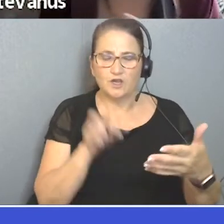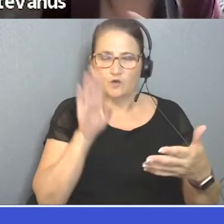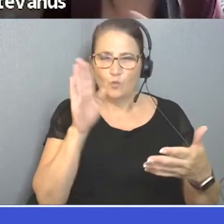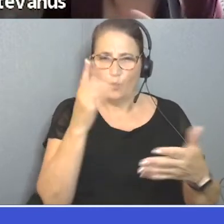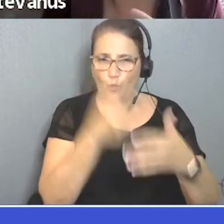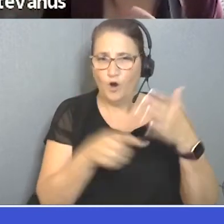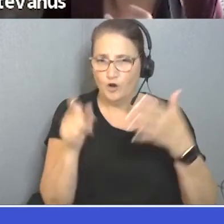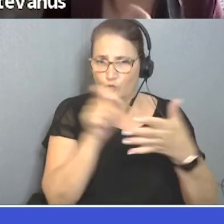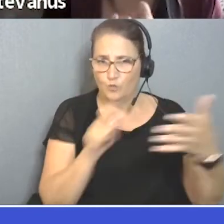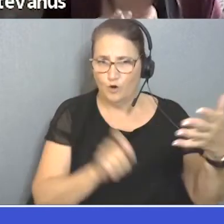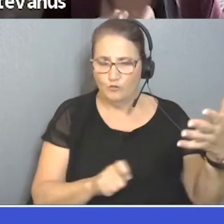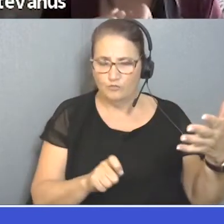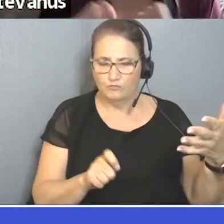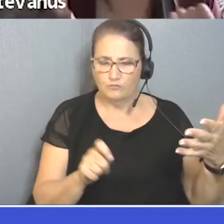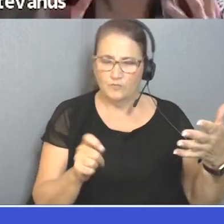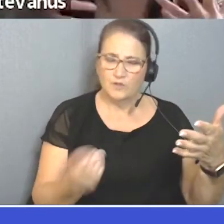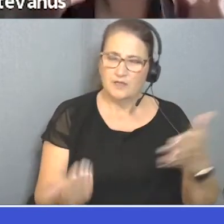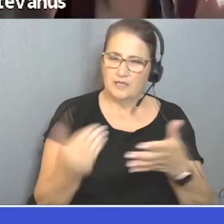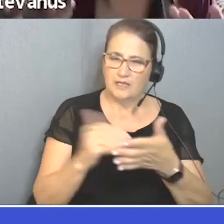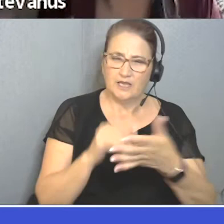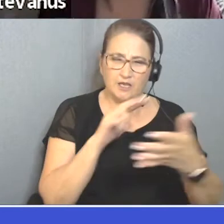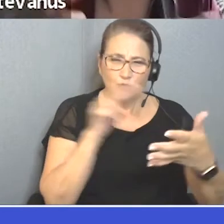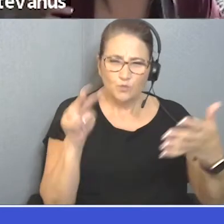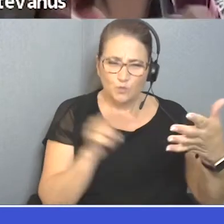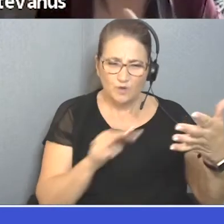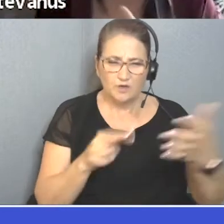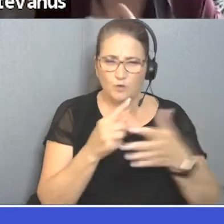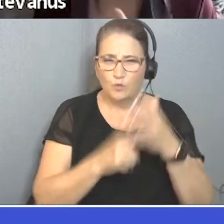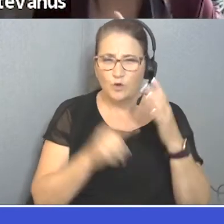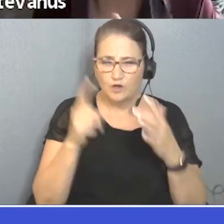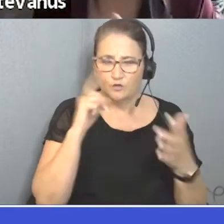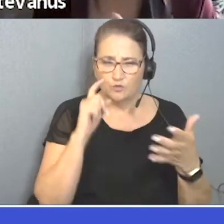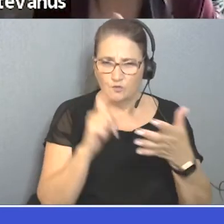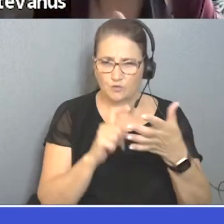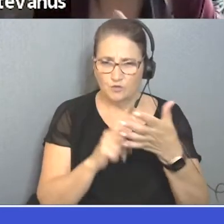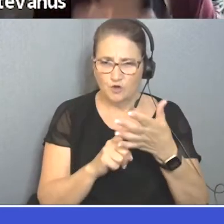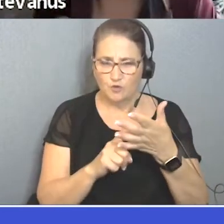you wrote, your brainstorms, and as you reread, think about what do